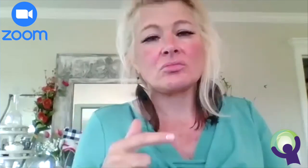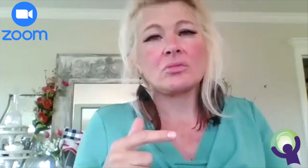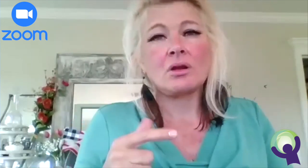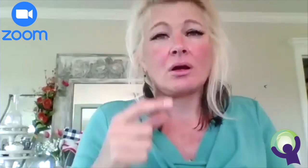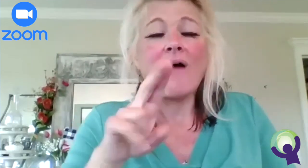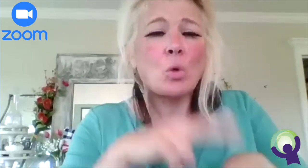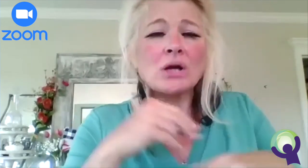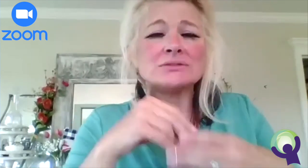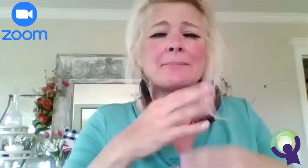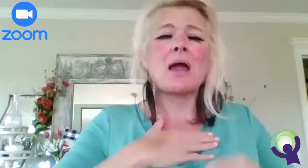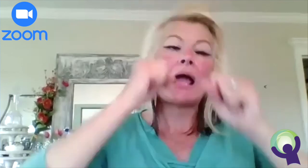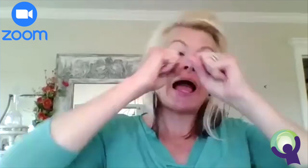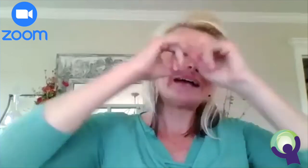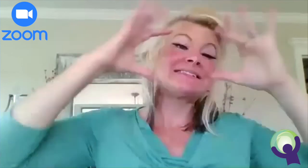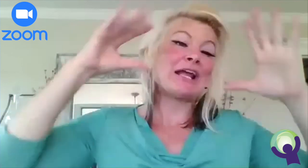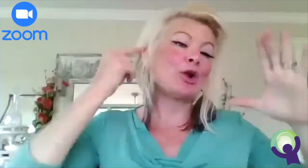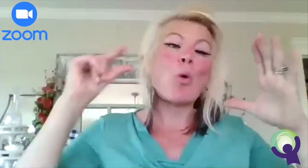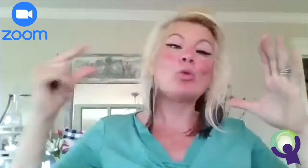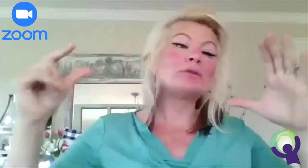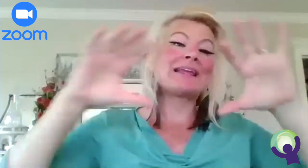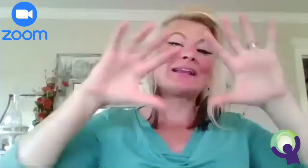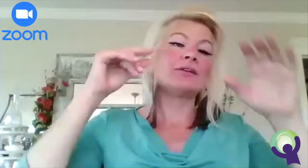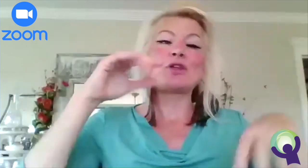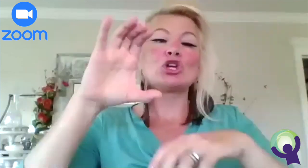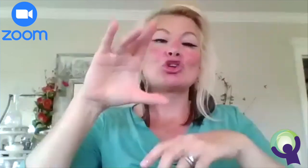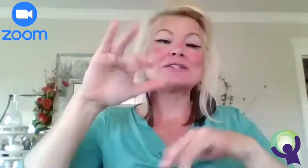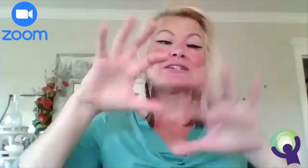assessments and of course,